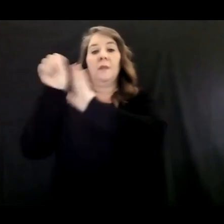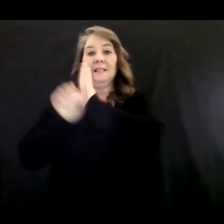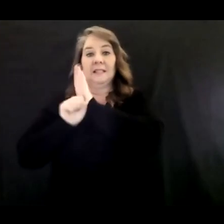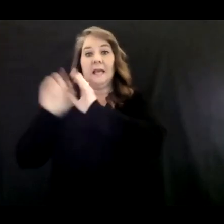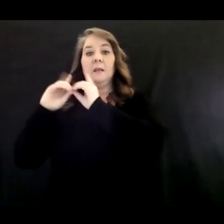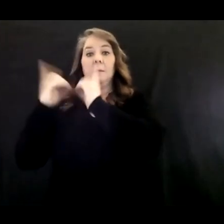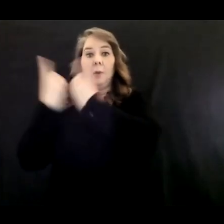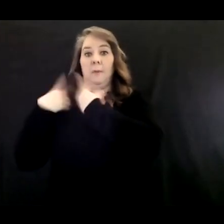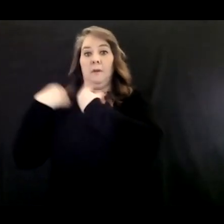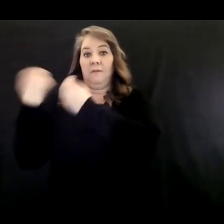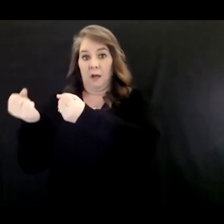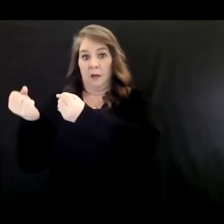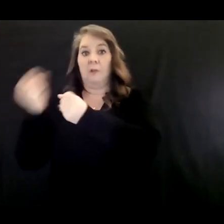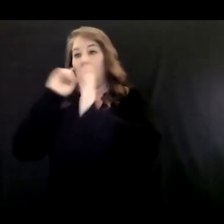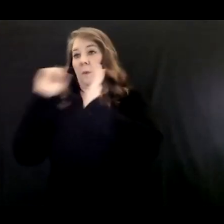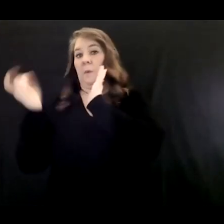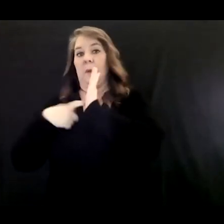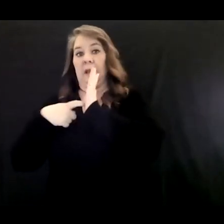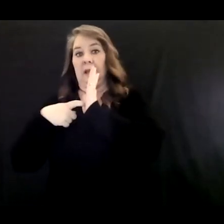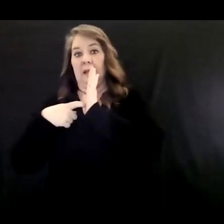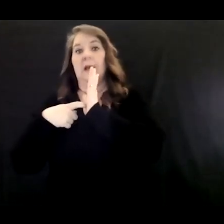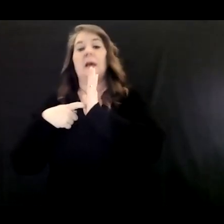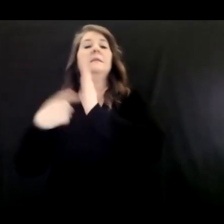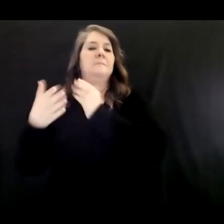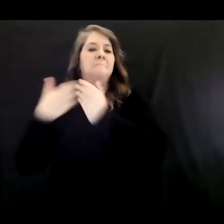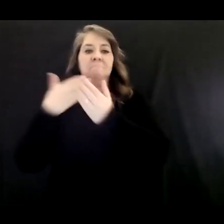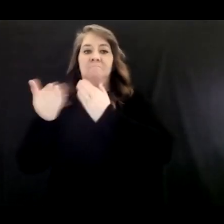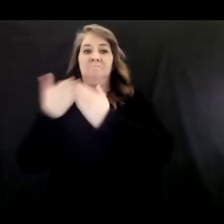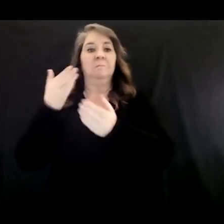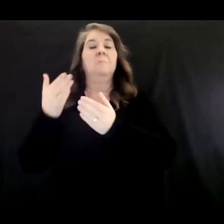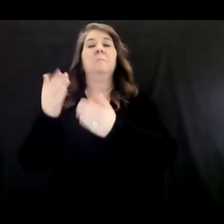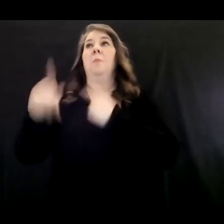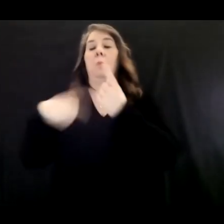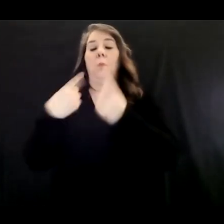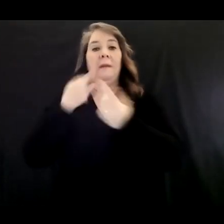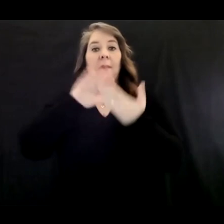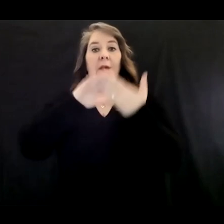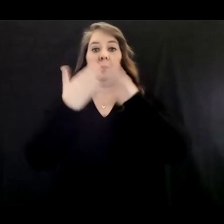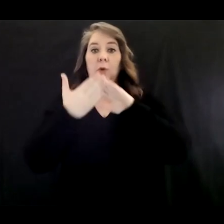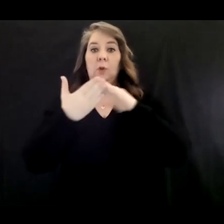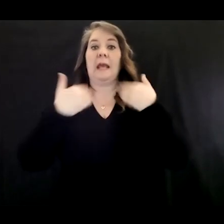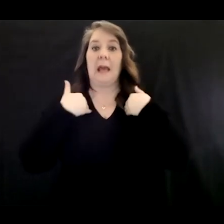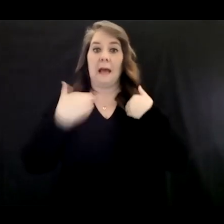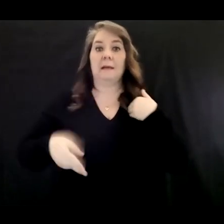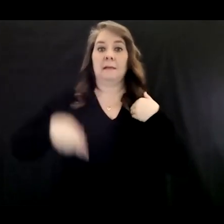That also recognize that even in communities with high disease activity,